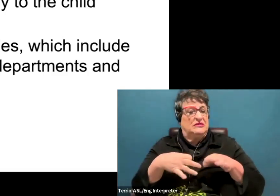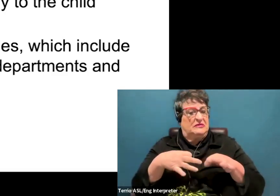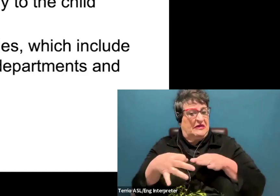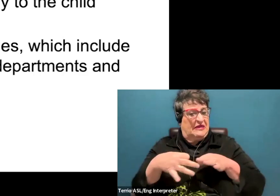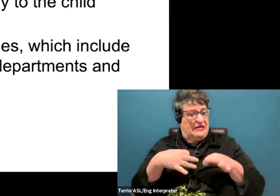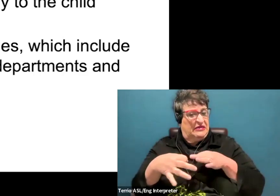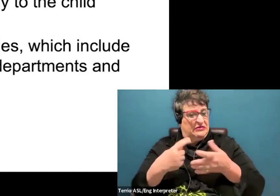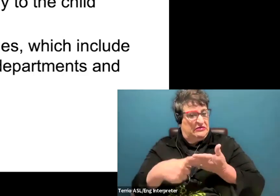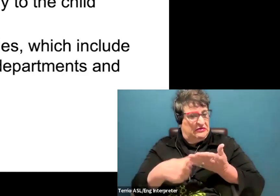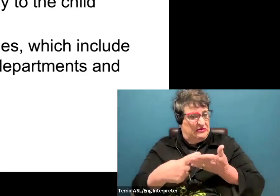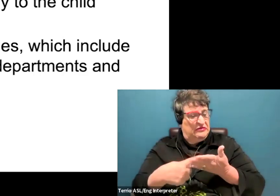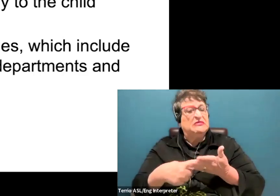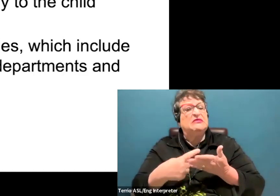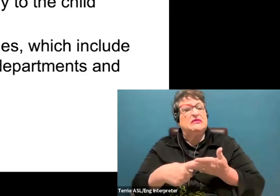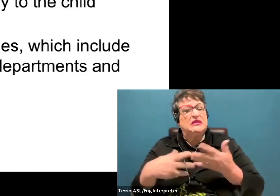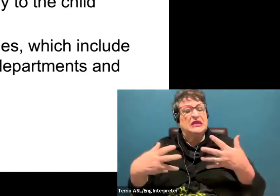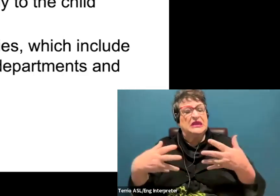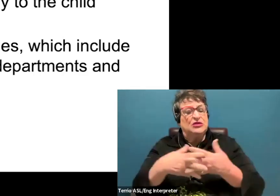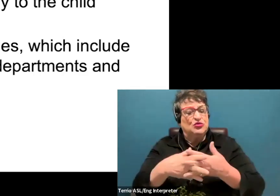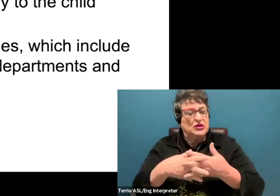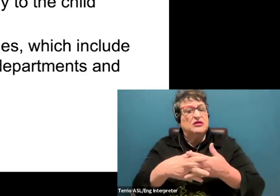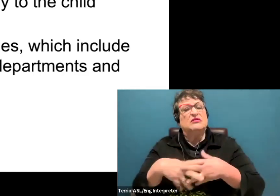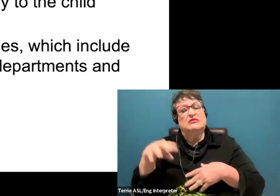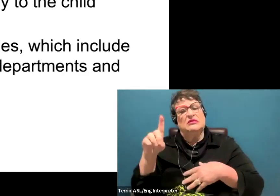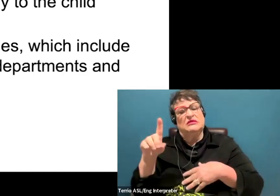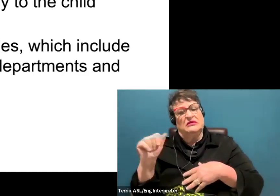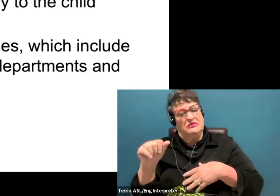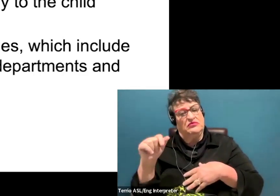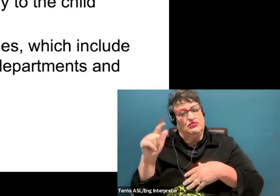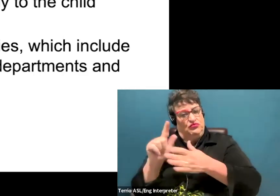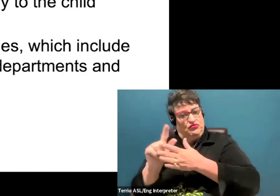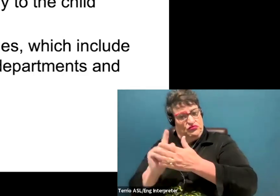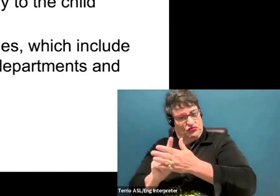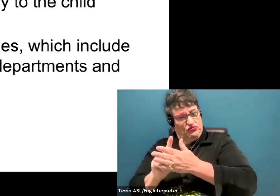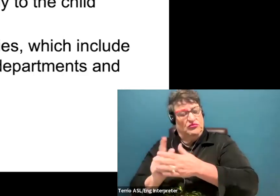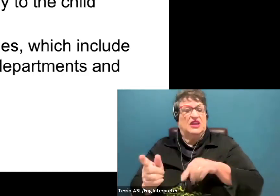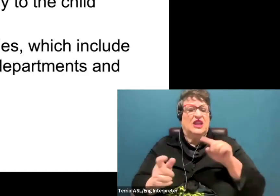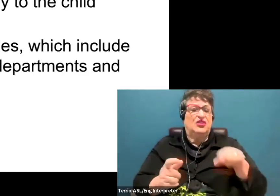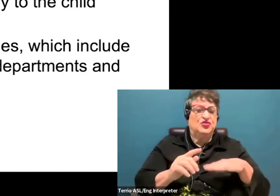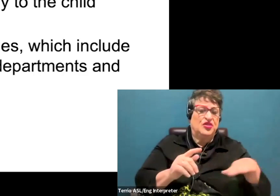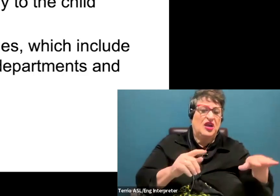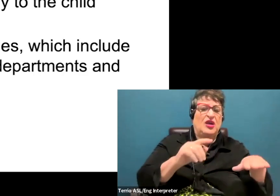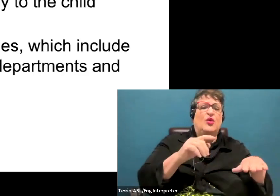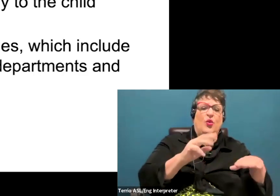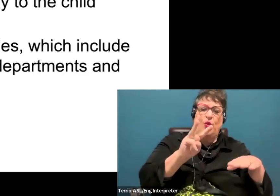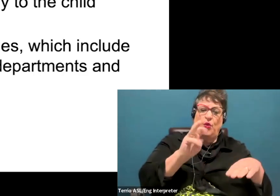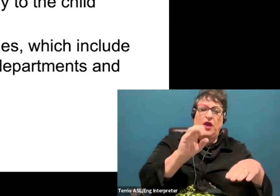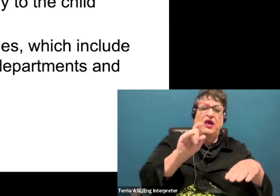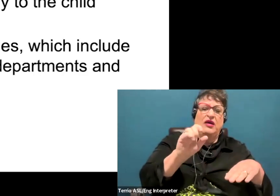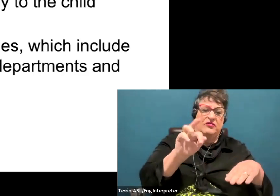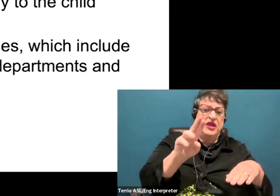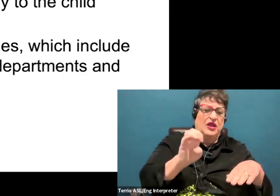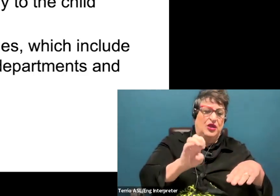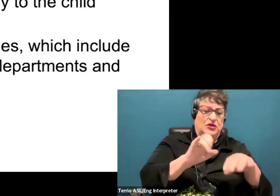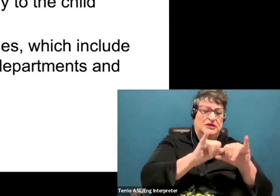the intersection of disability law and the child welfare system. And to give you sort of a broad overview,